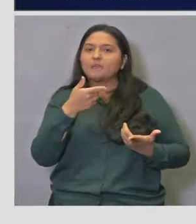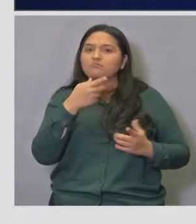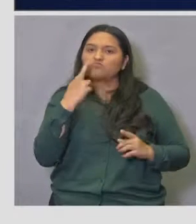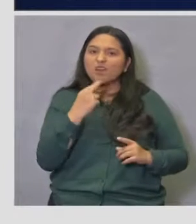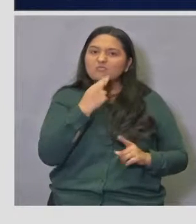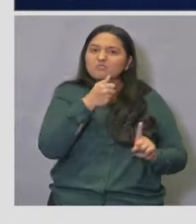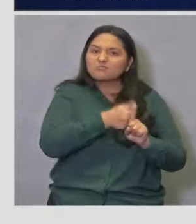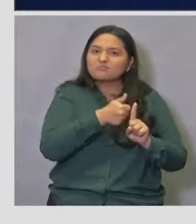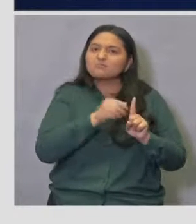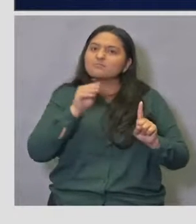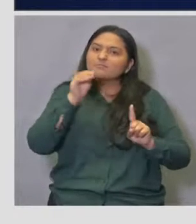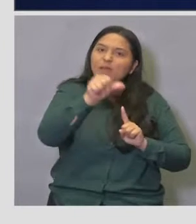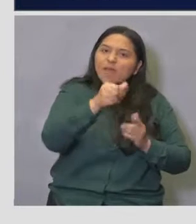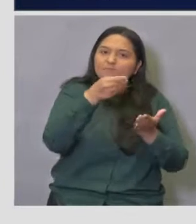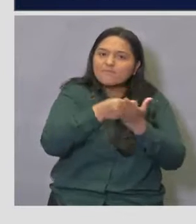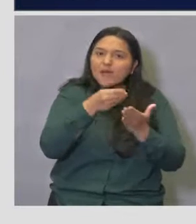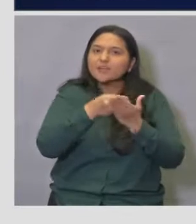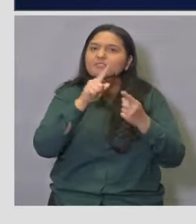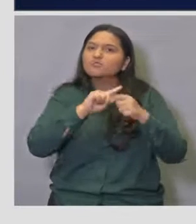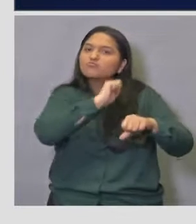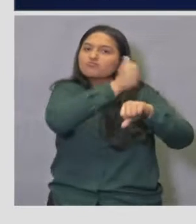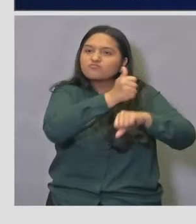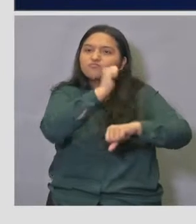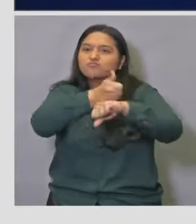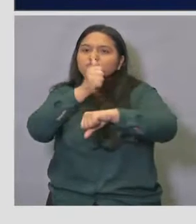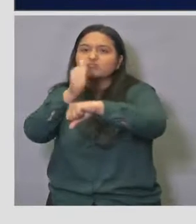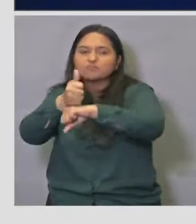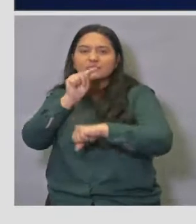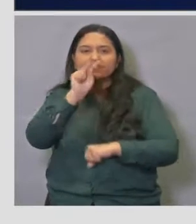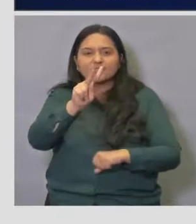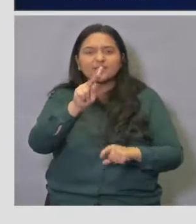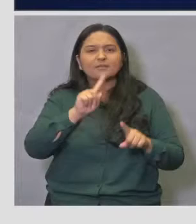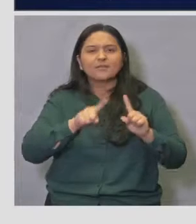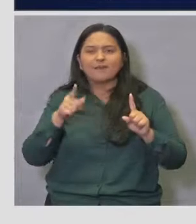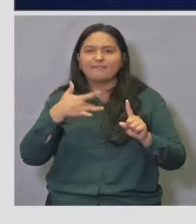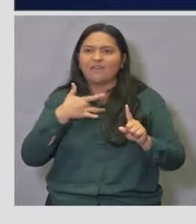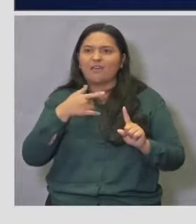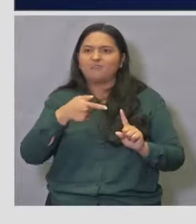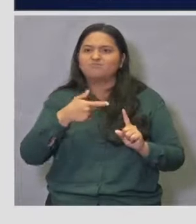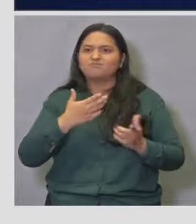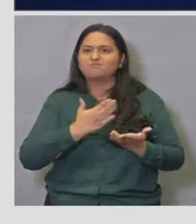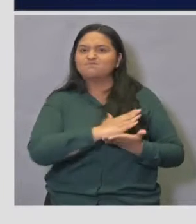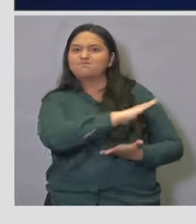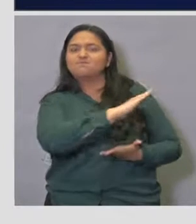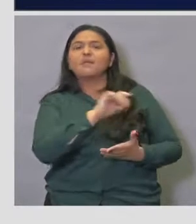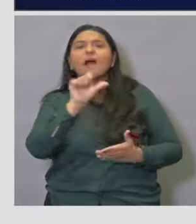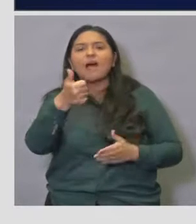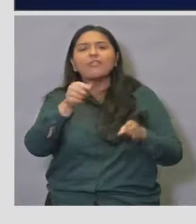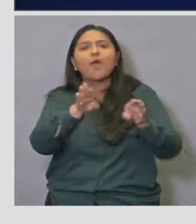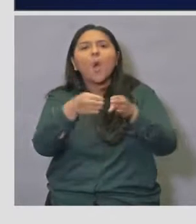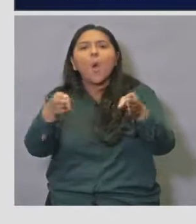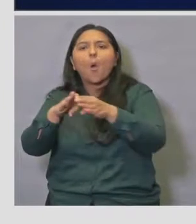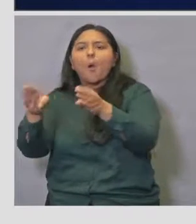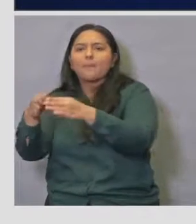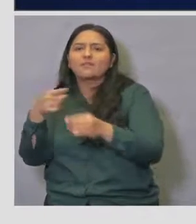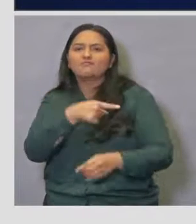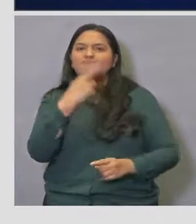PUTTING THESE TDS OUTSIDE ON THE